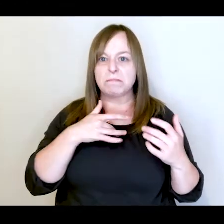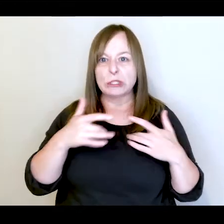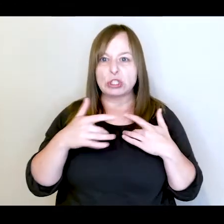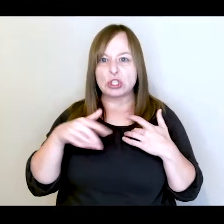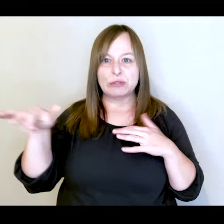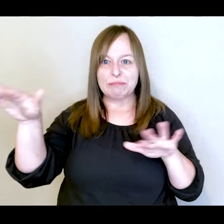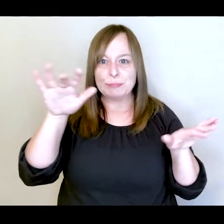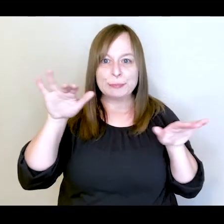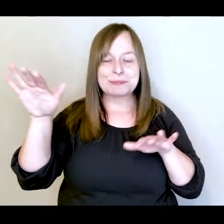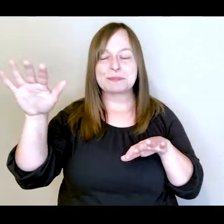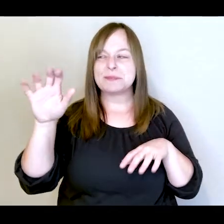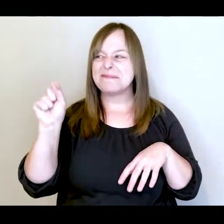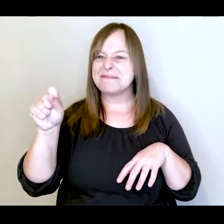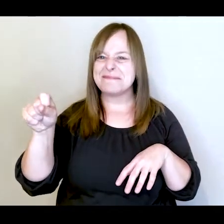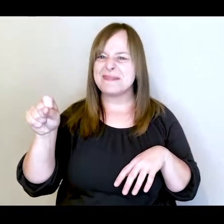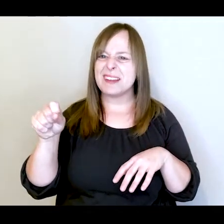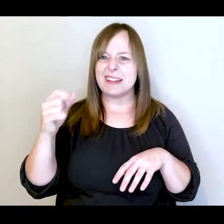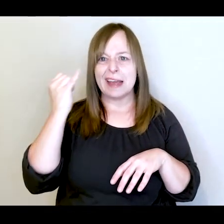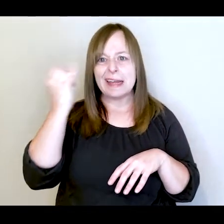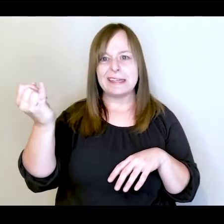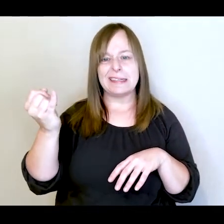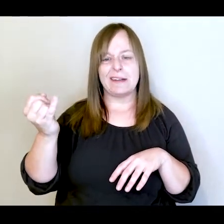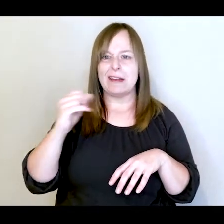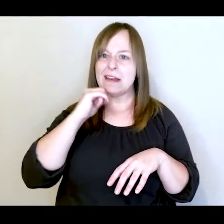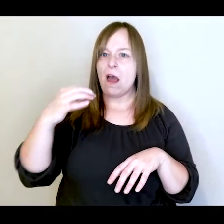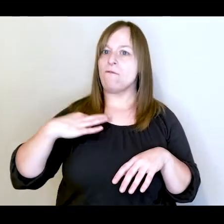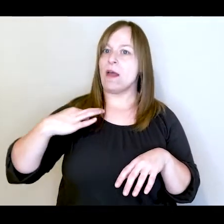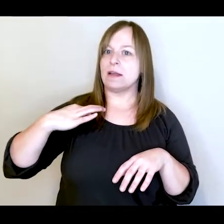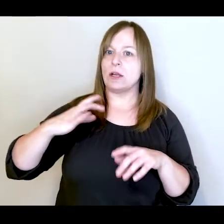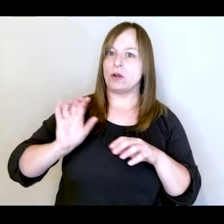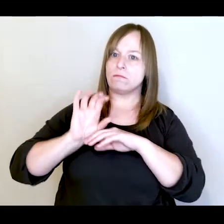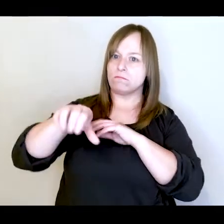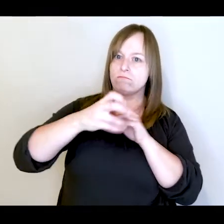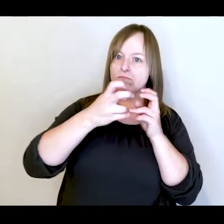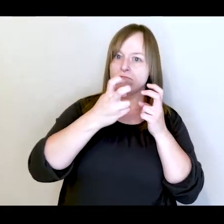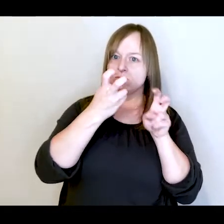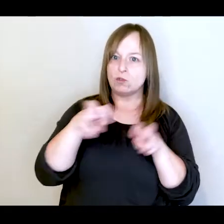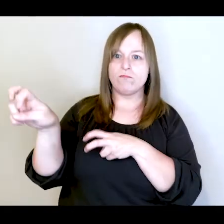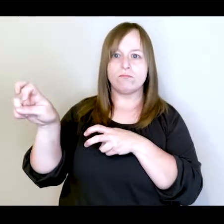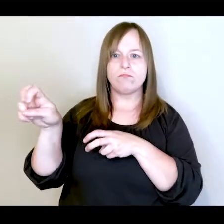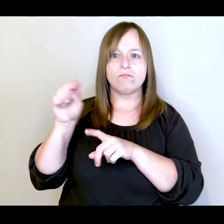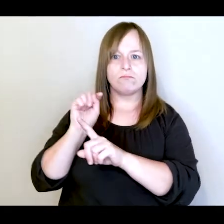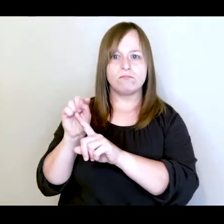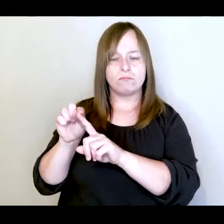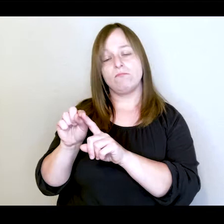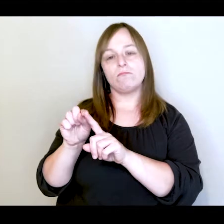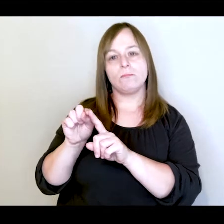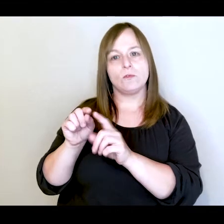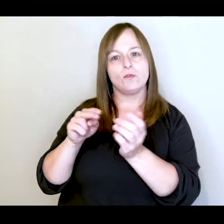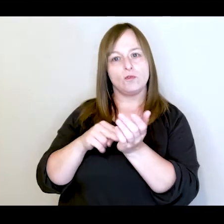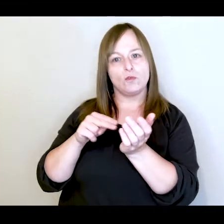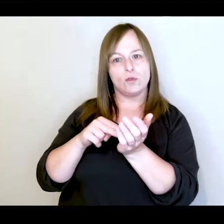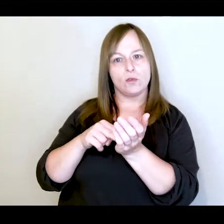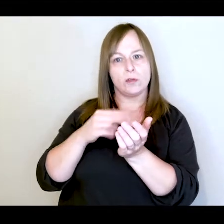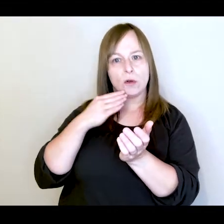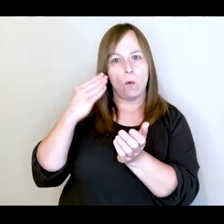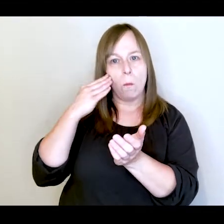and concern out there is the idea of involuntary transition to a resident,